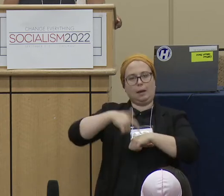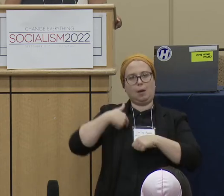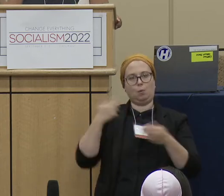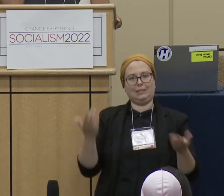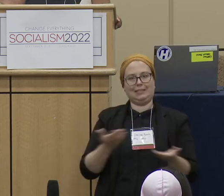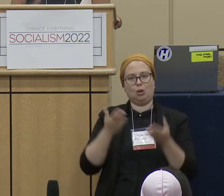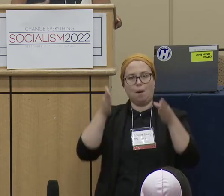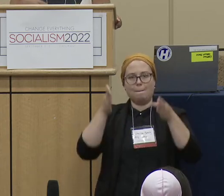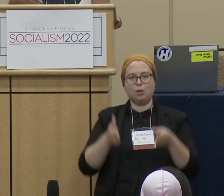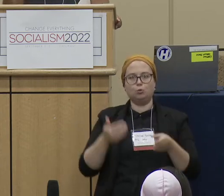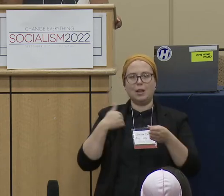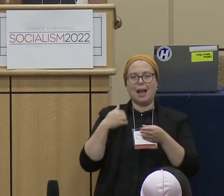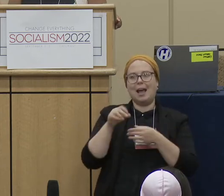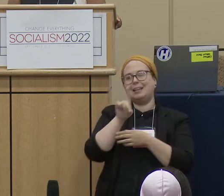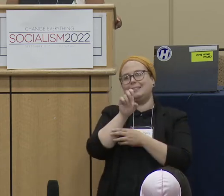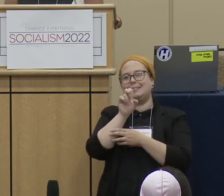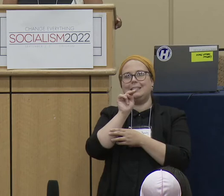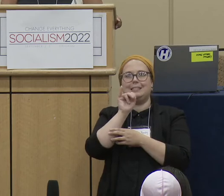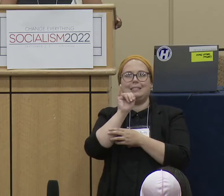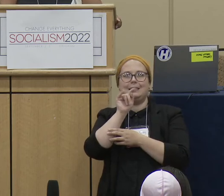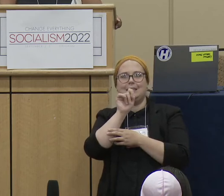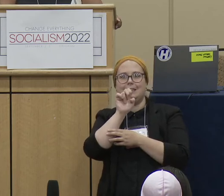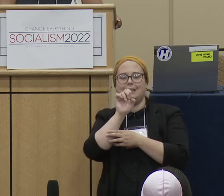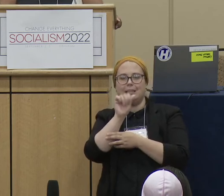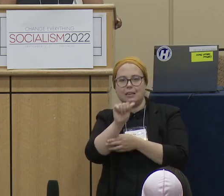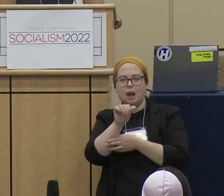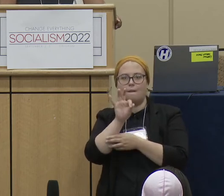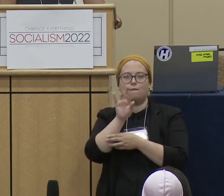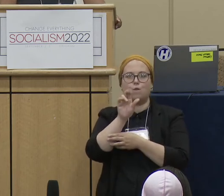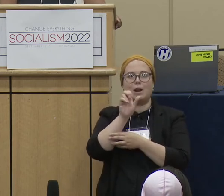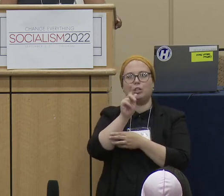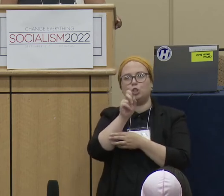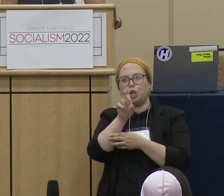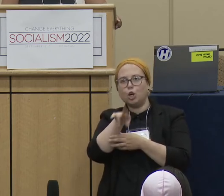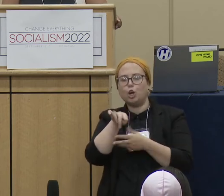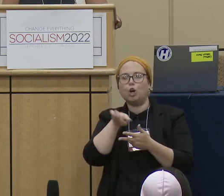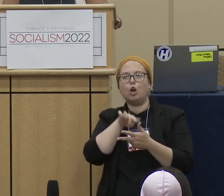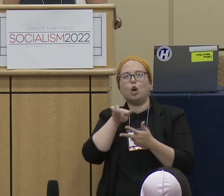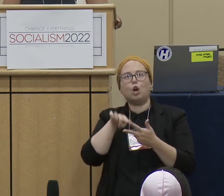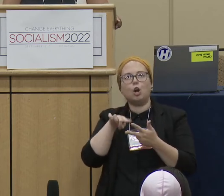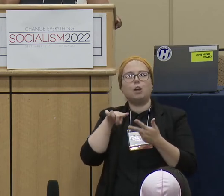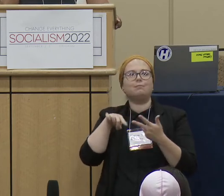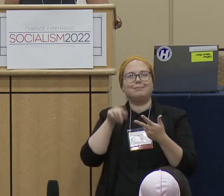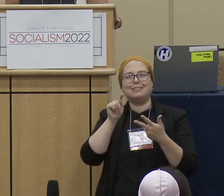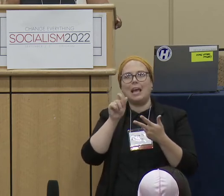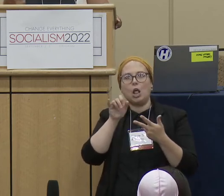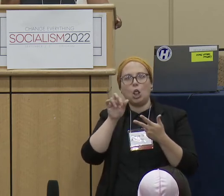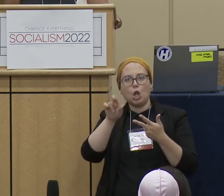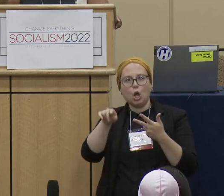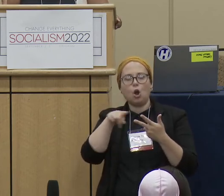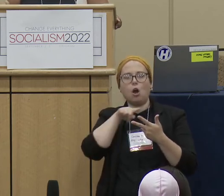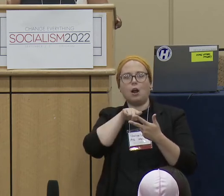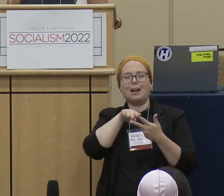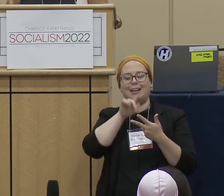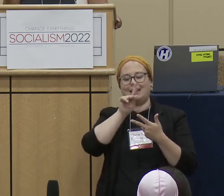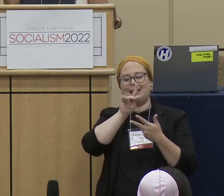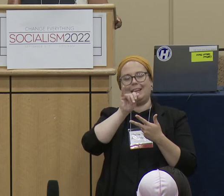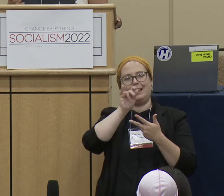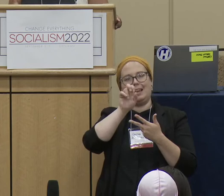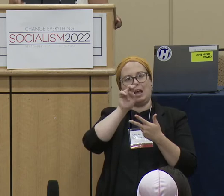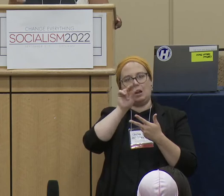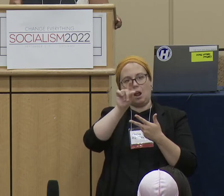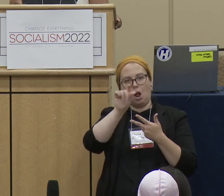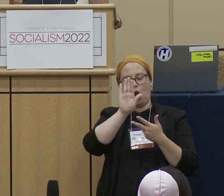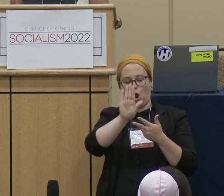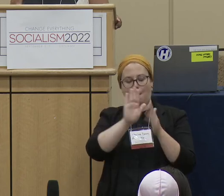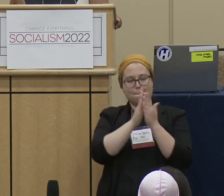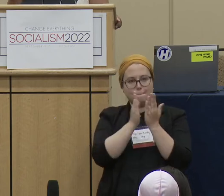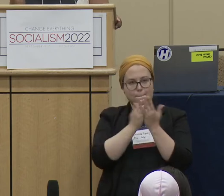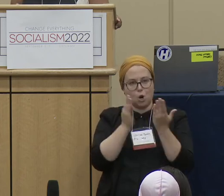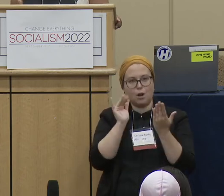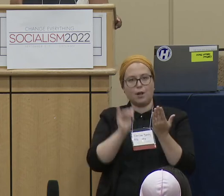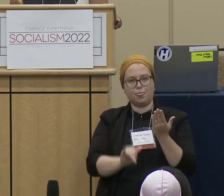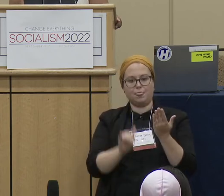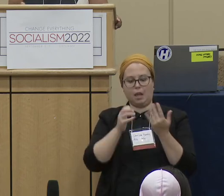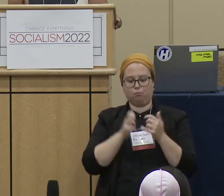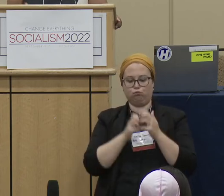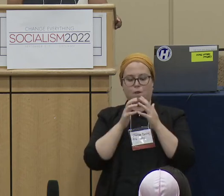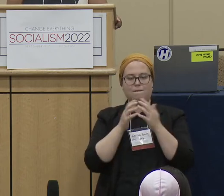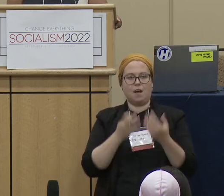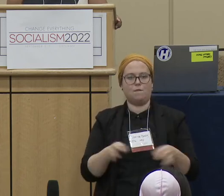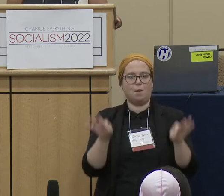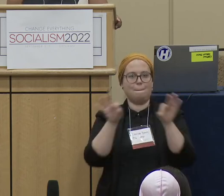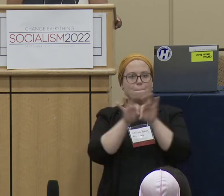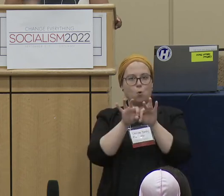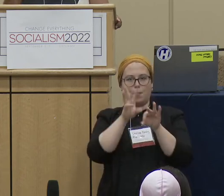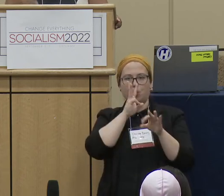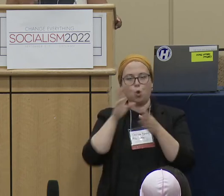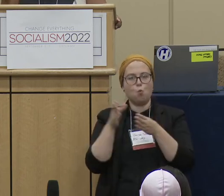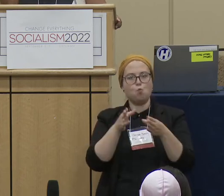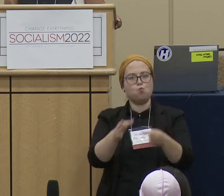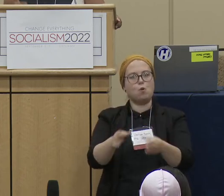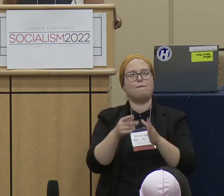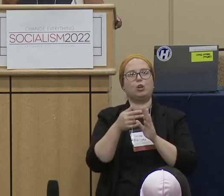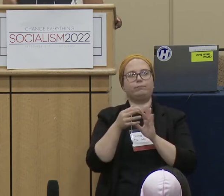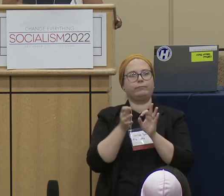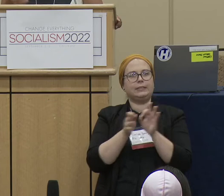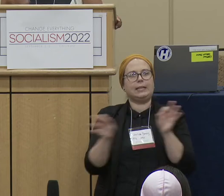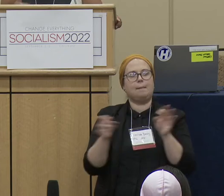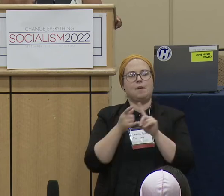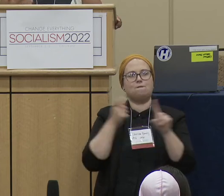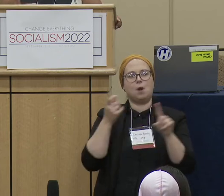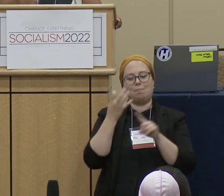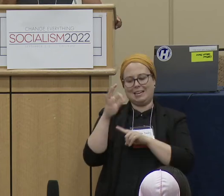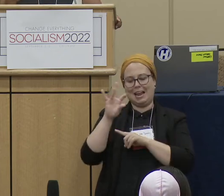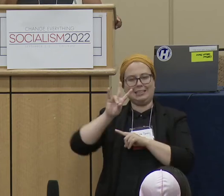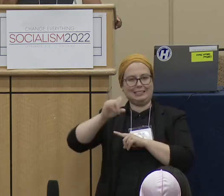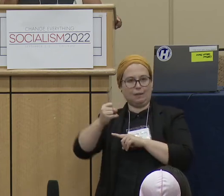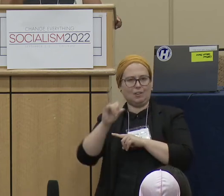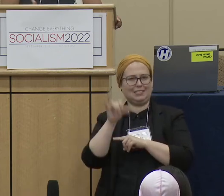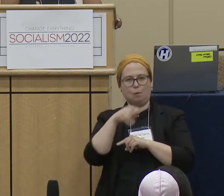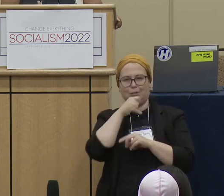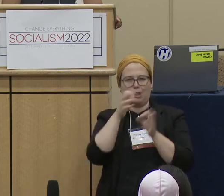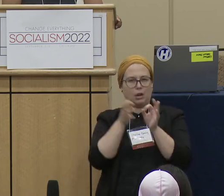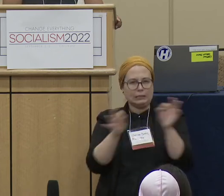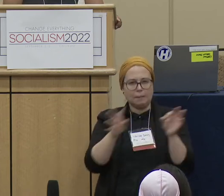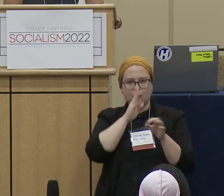on the collective